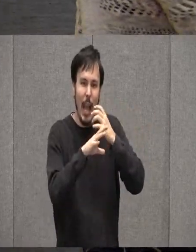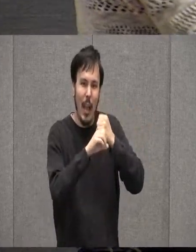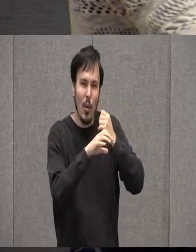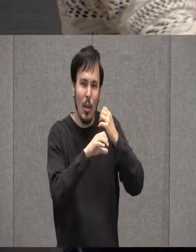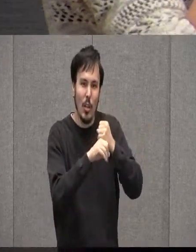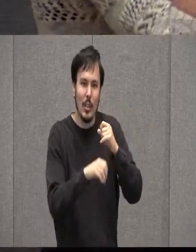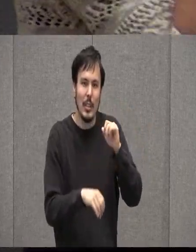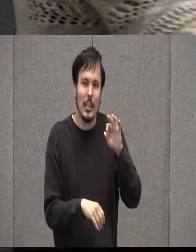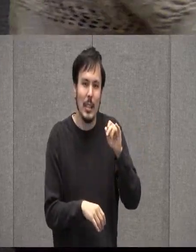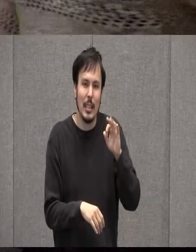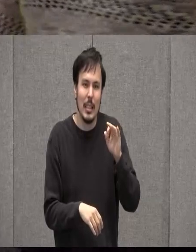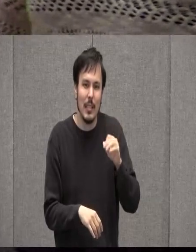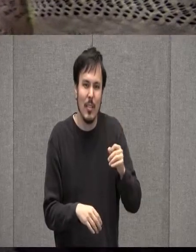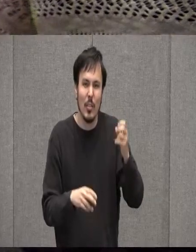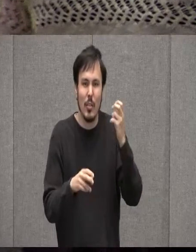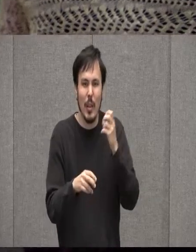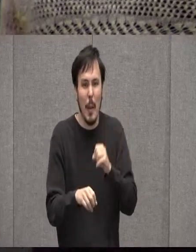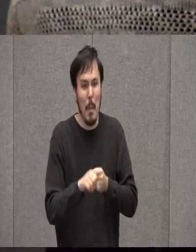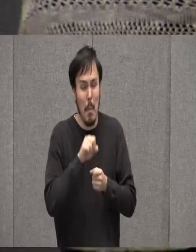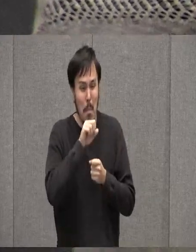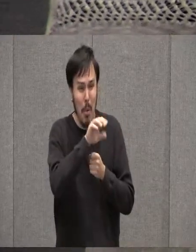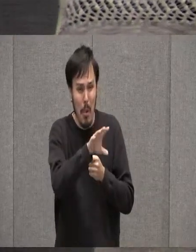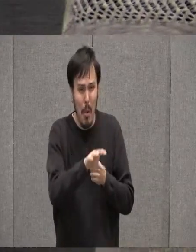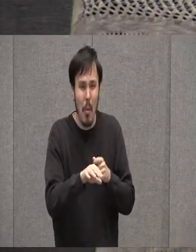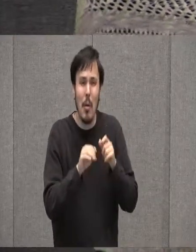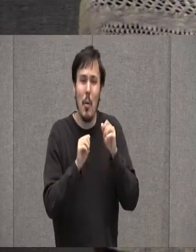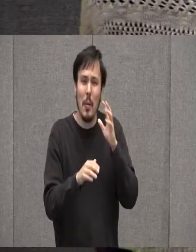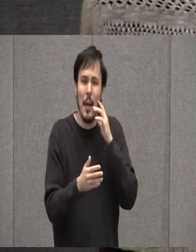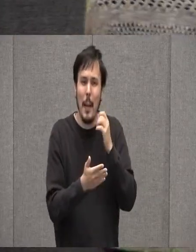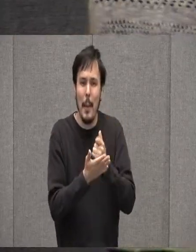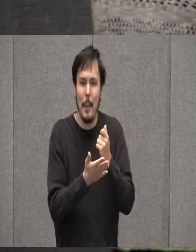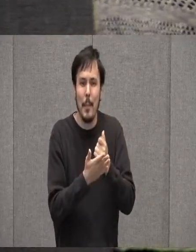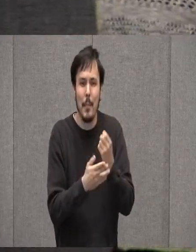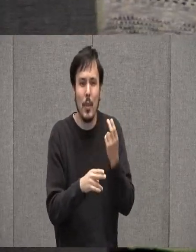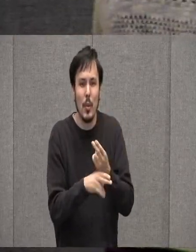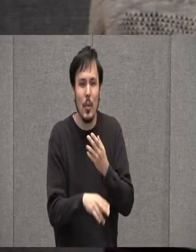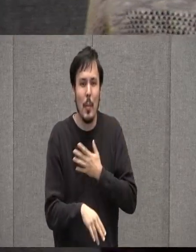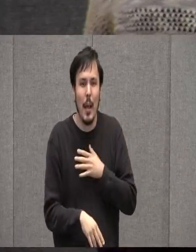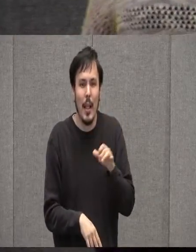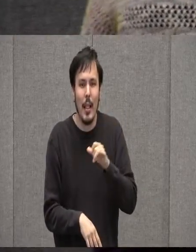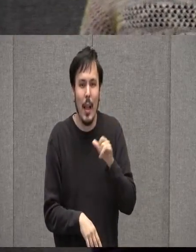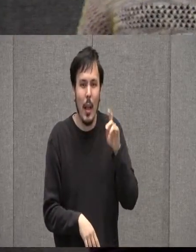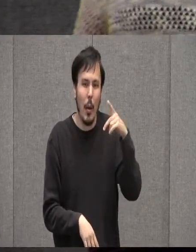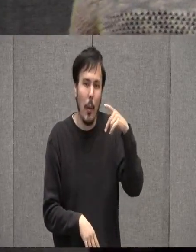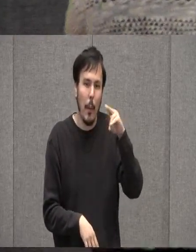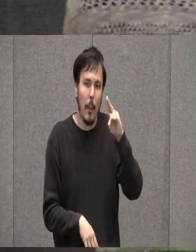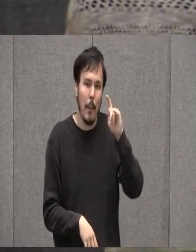If you blow really hard, they pop like that. I kind of use mine like a print, like you did earlier